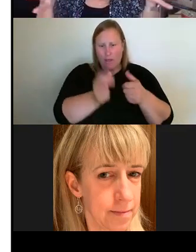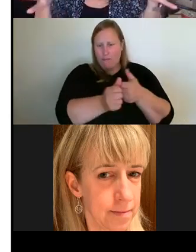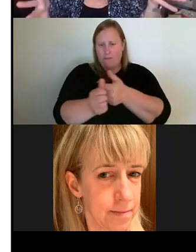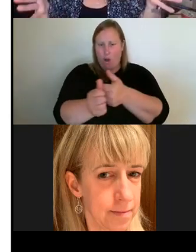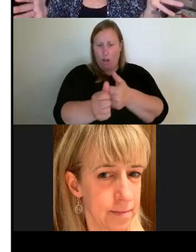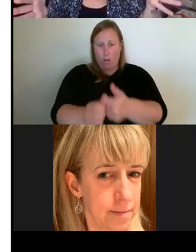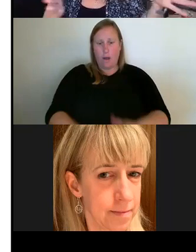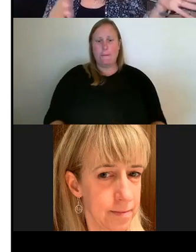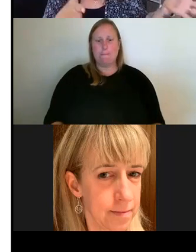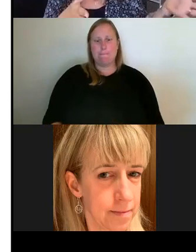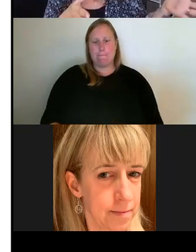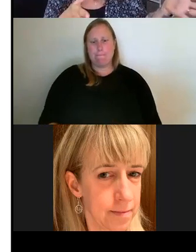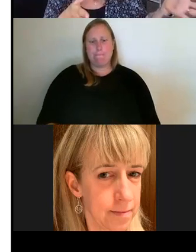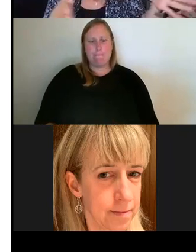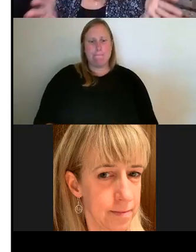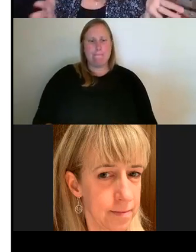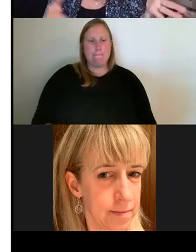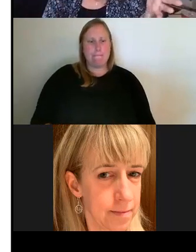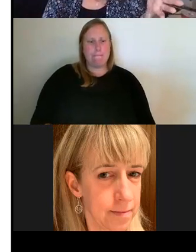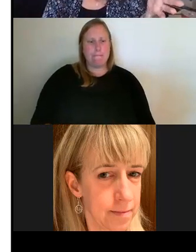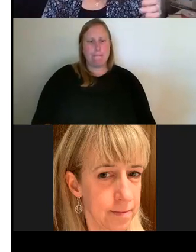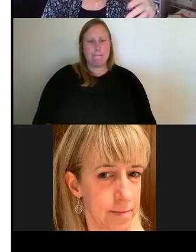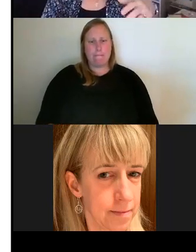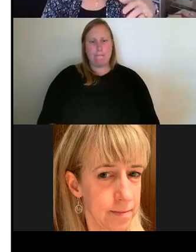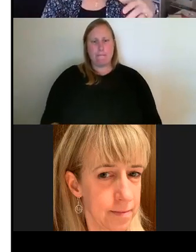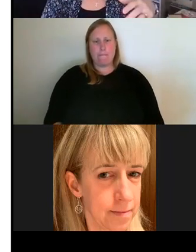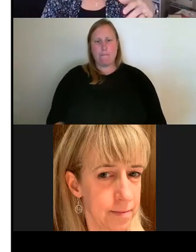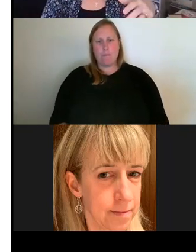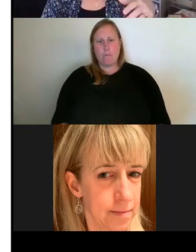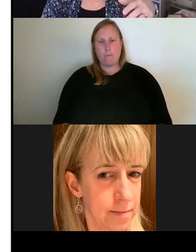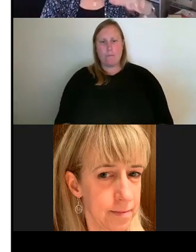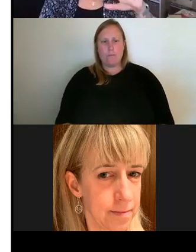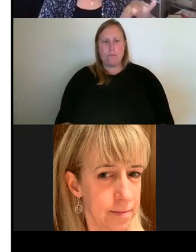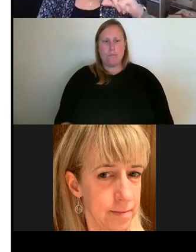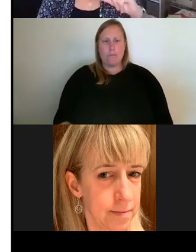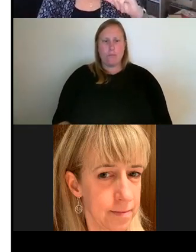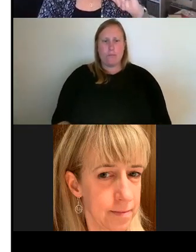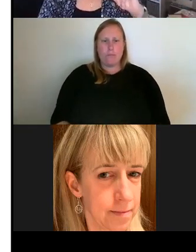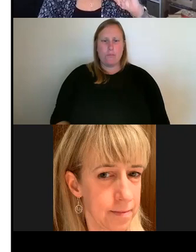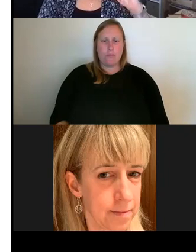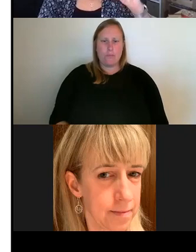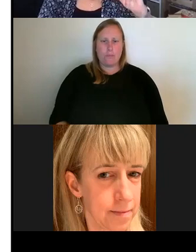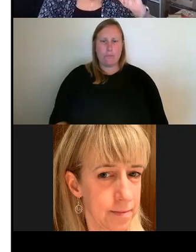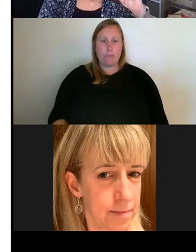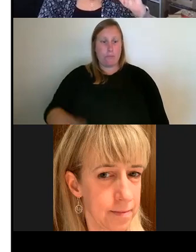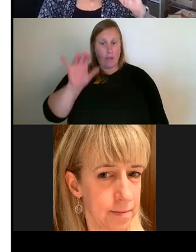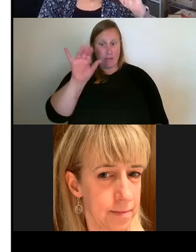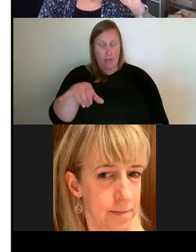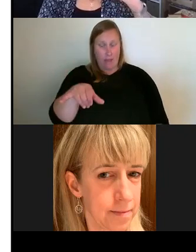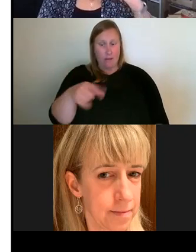wide is easier on more people than wide. How about this, a paragraph and